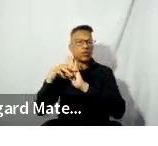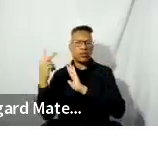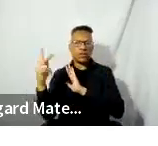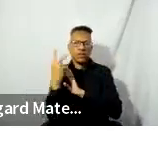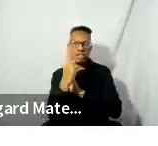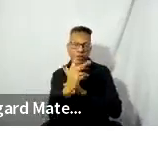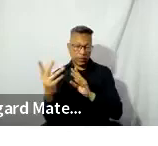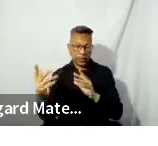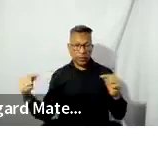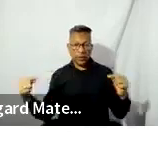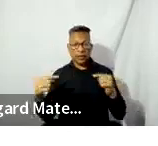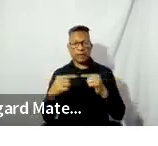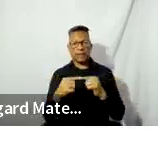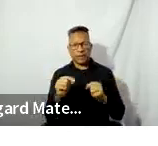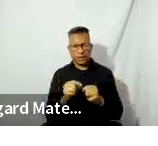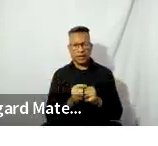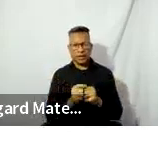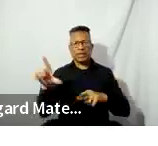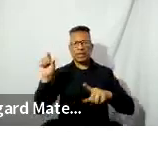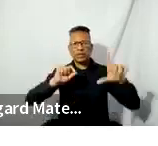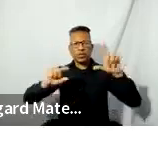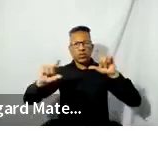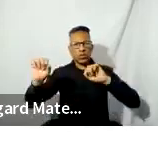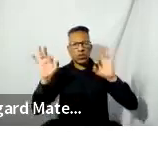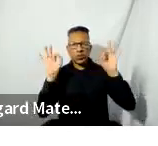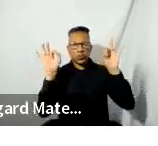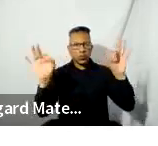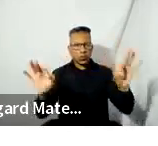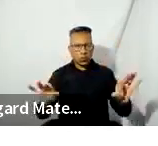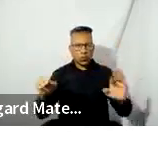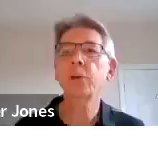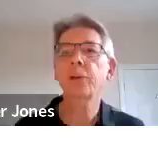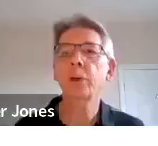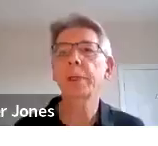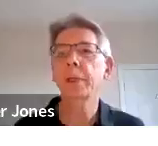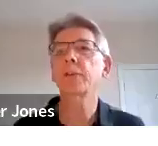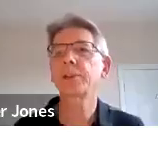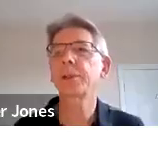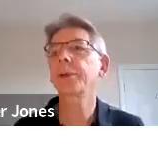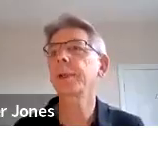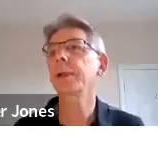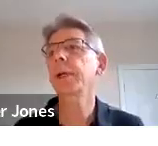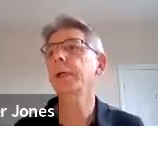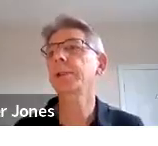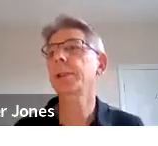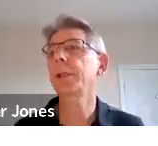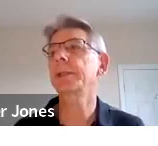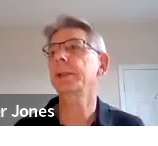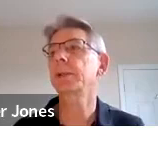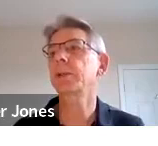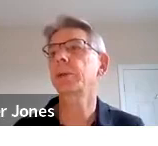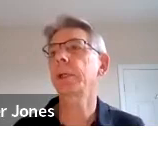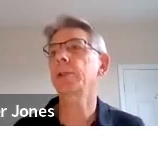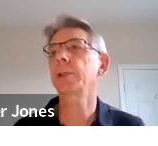Methodology and method of gical choices. with Marx and we've